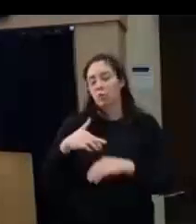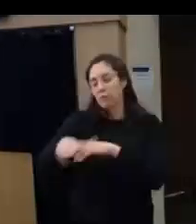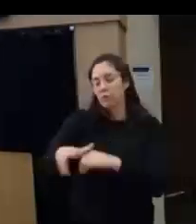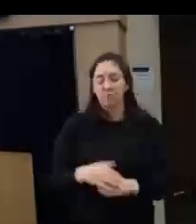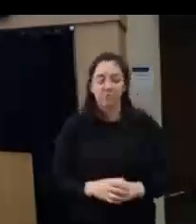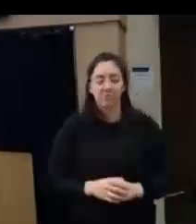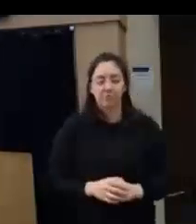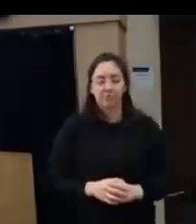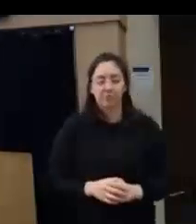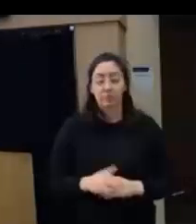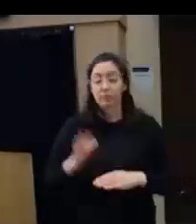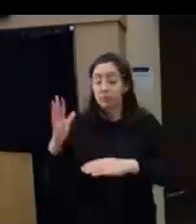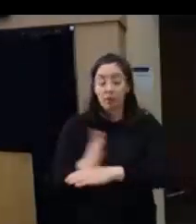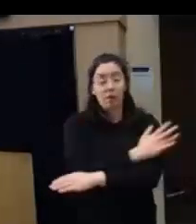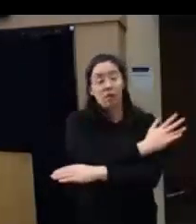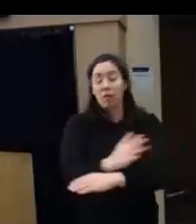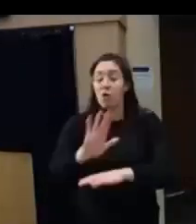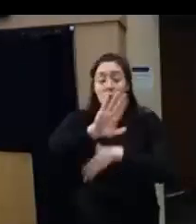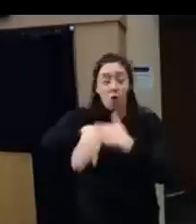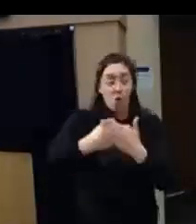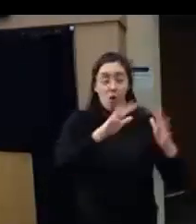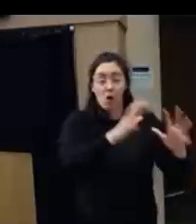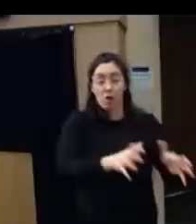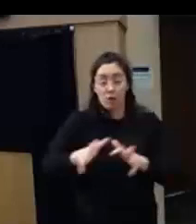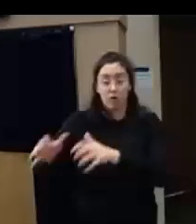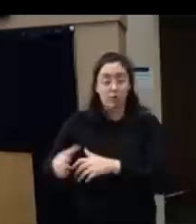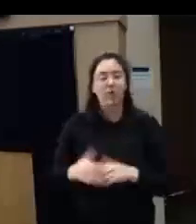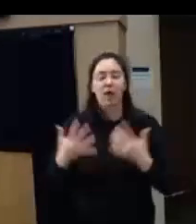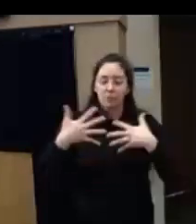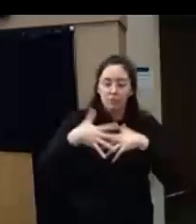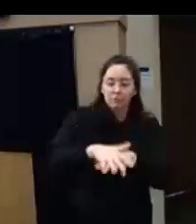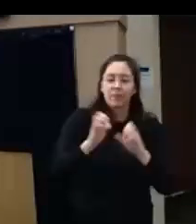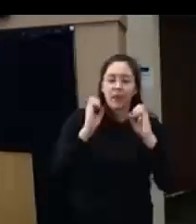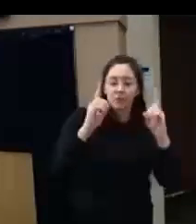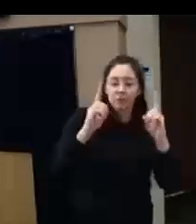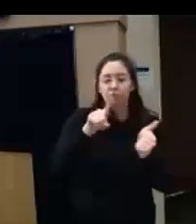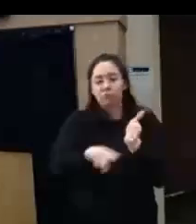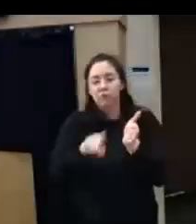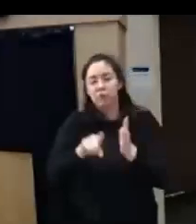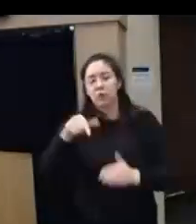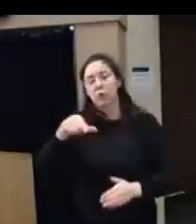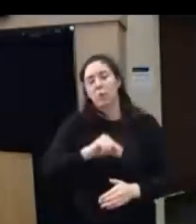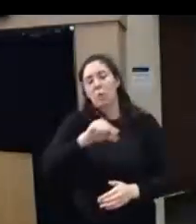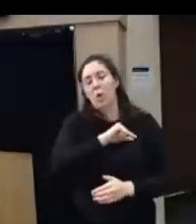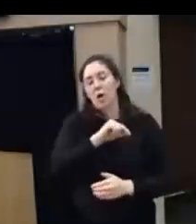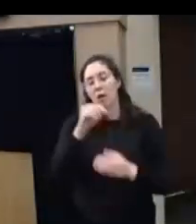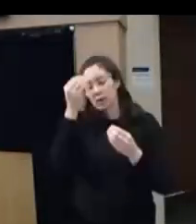and across these there's interdisciplinary education research and Qi initiatives so in